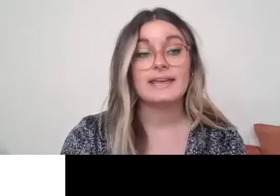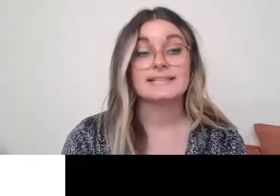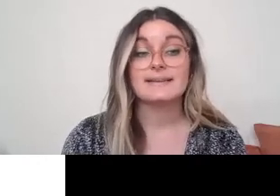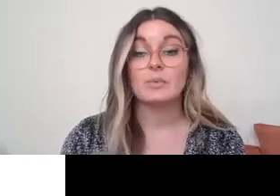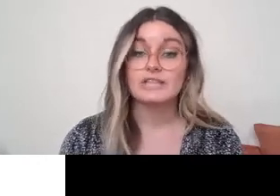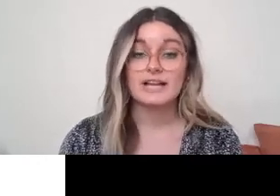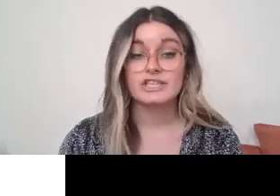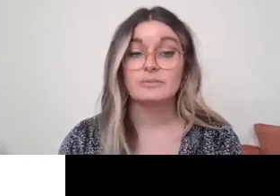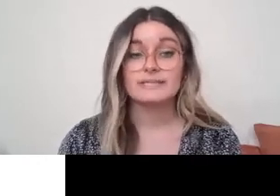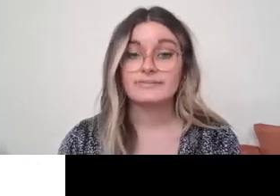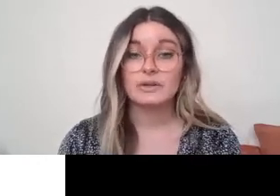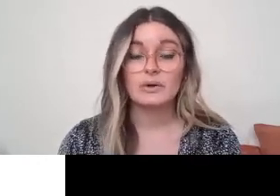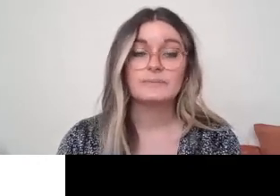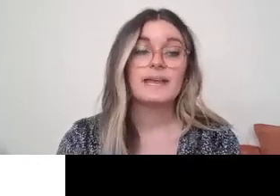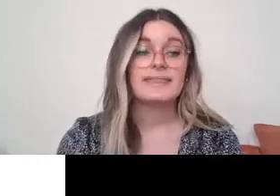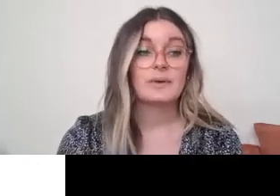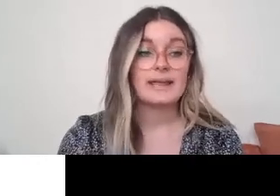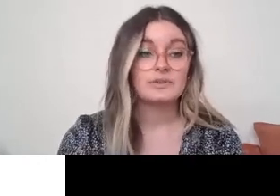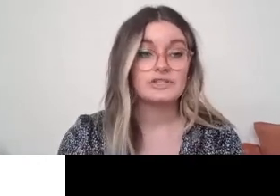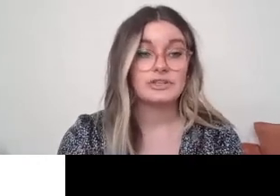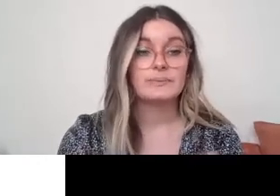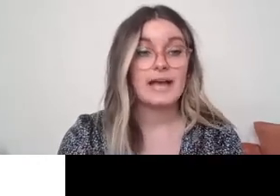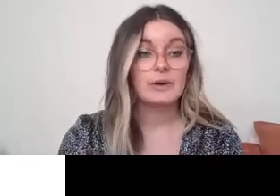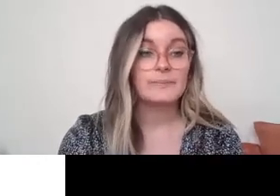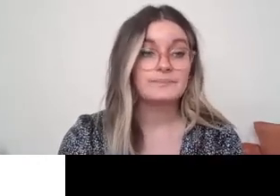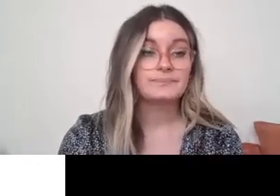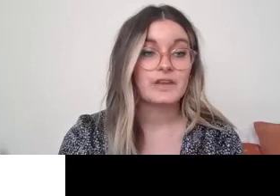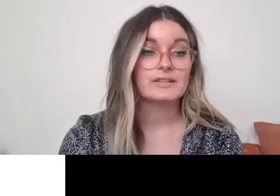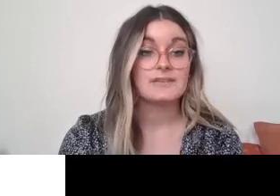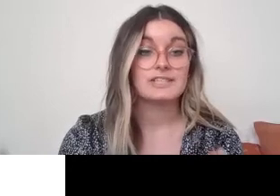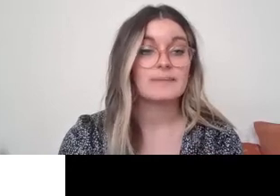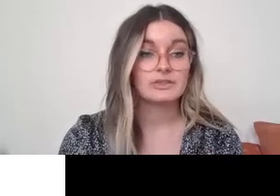get more challenging or more difficult that we're able to help ourselves in our mental health?